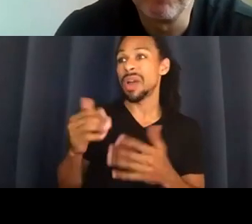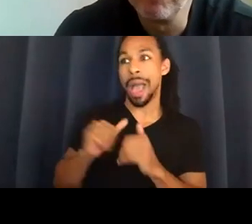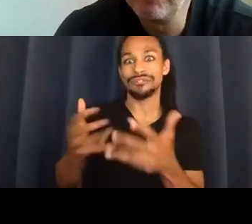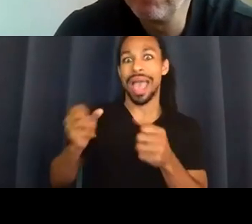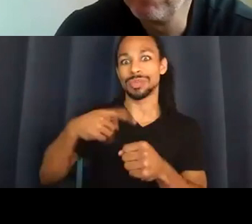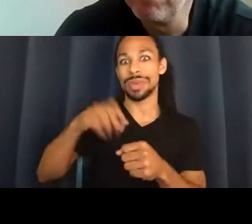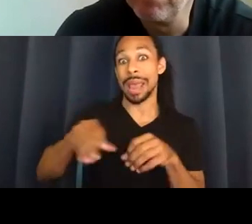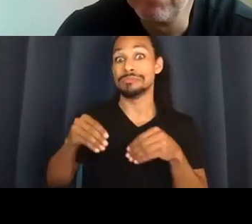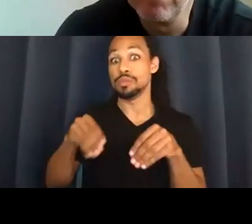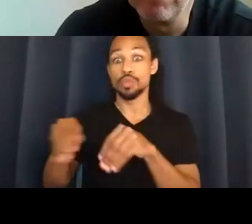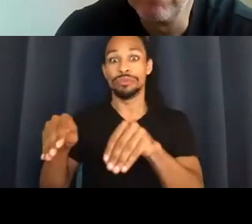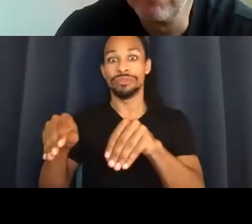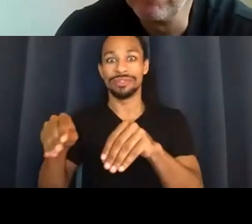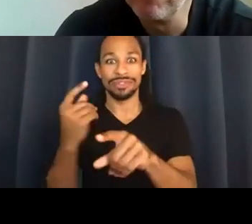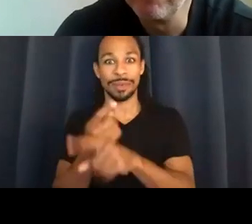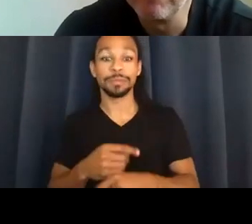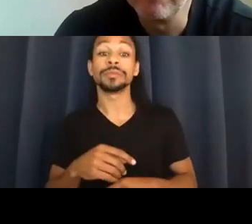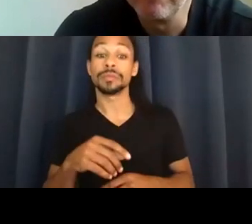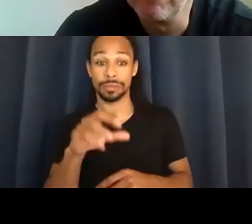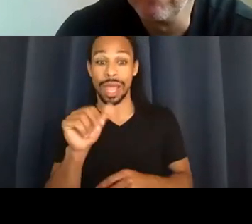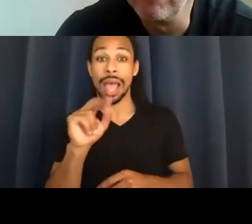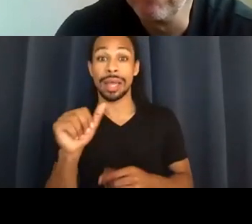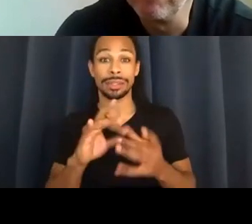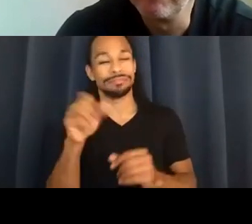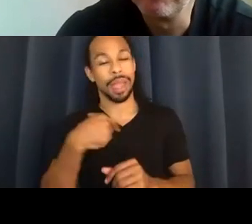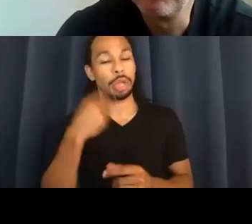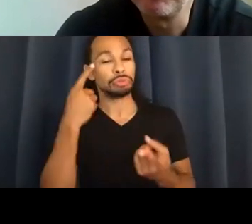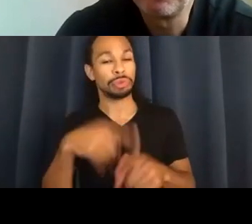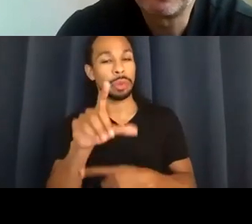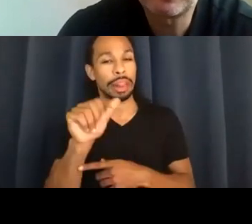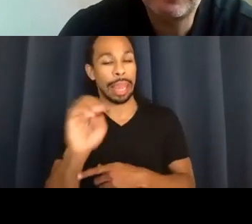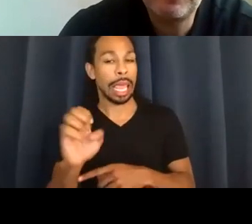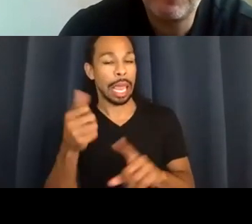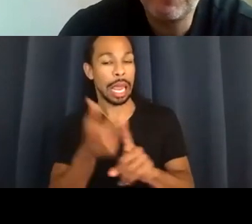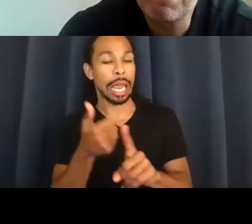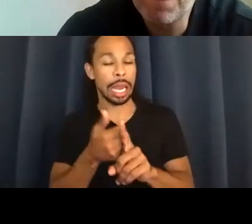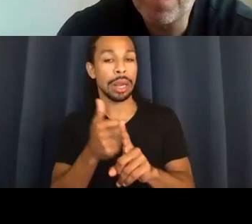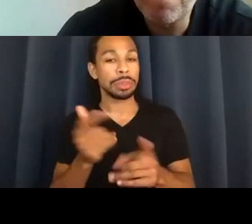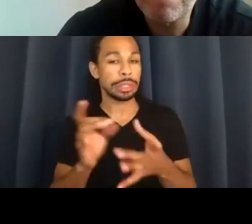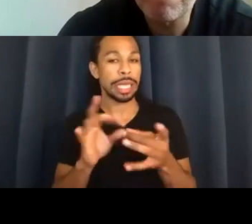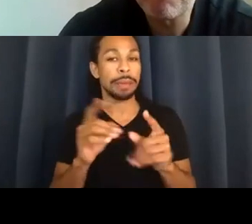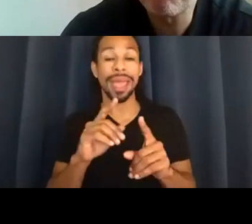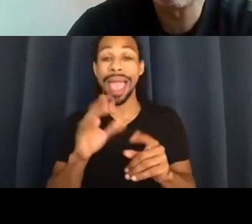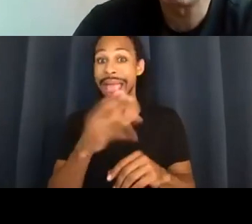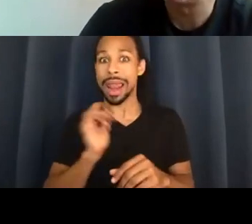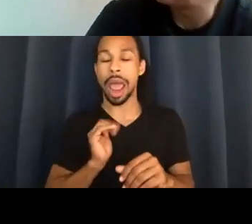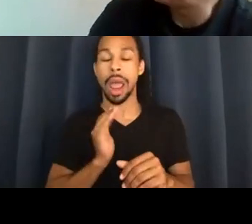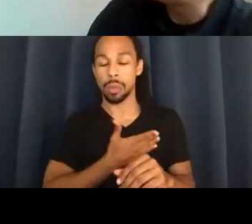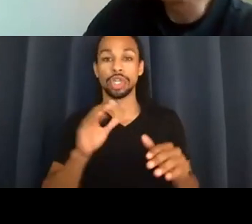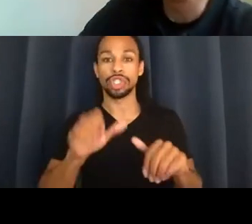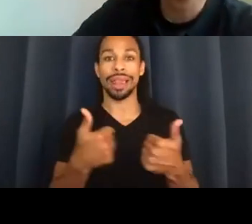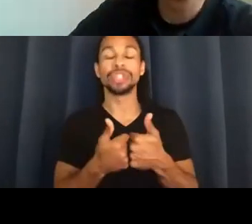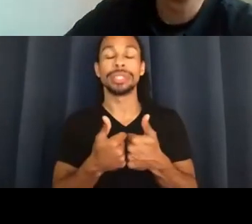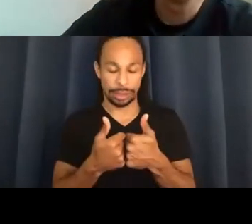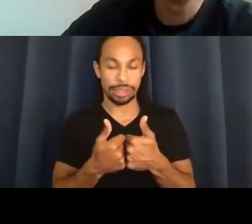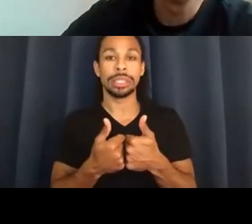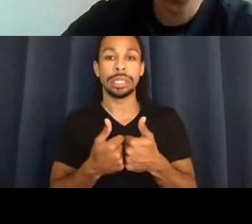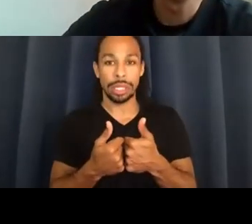I agree with what Lane is saying. In the same way there hasn't been a federal response to